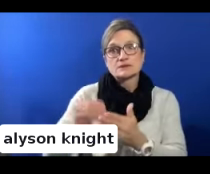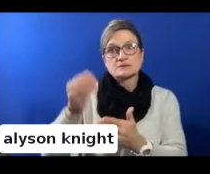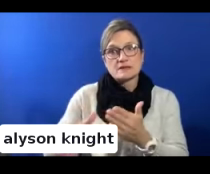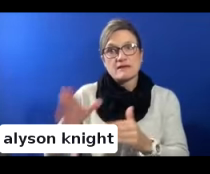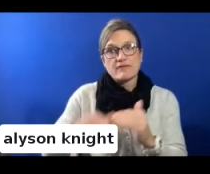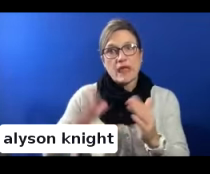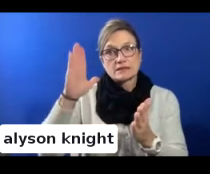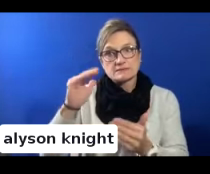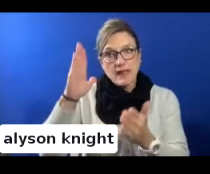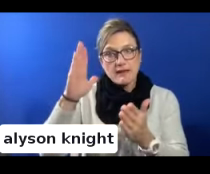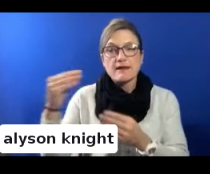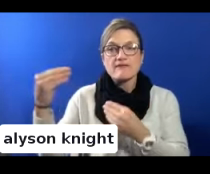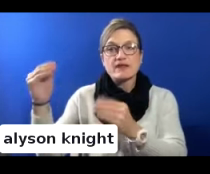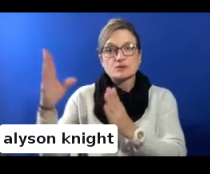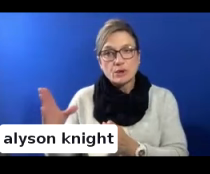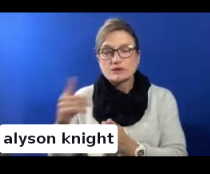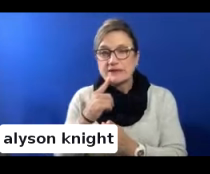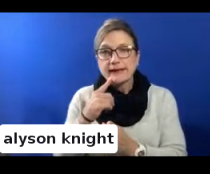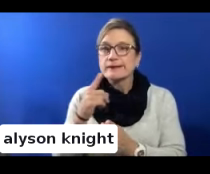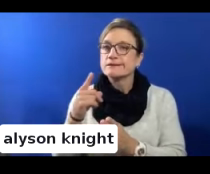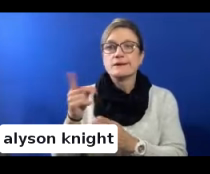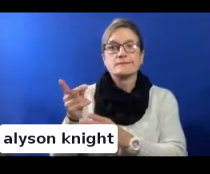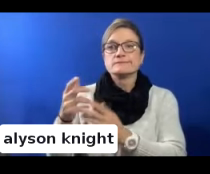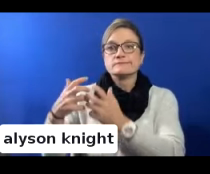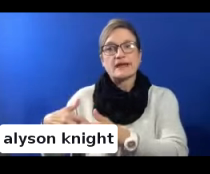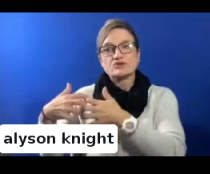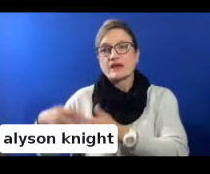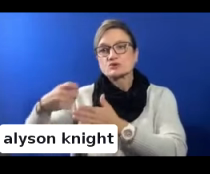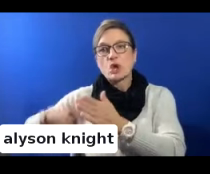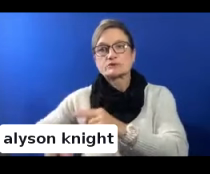The vendor cited an increased manufacturing costs and did not honor the quote.